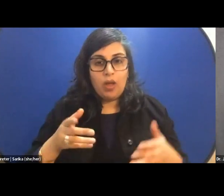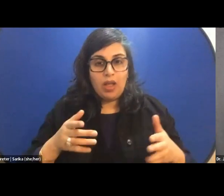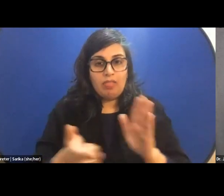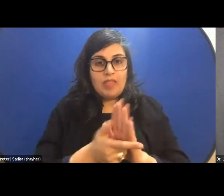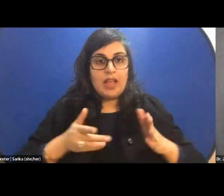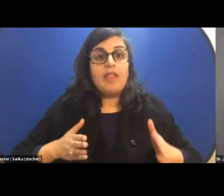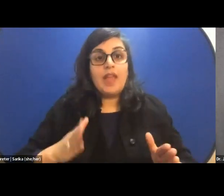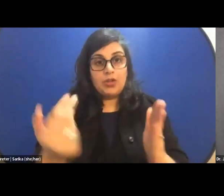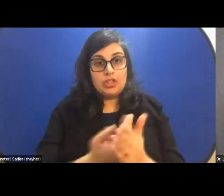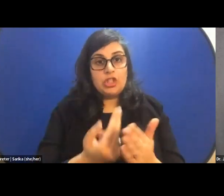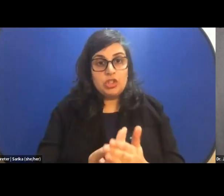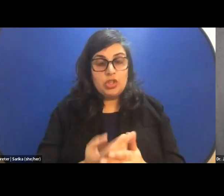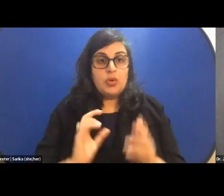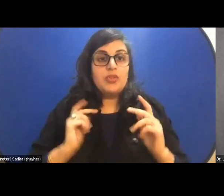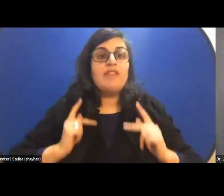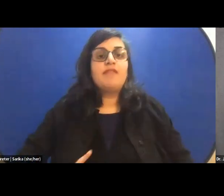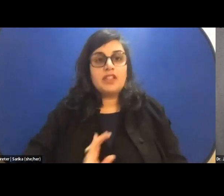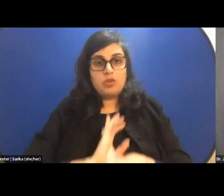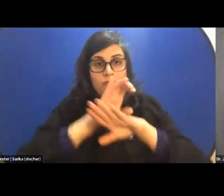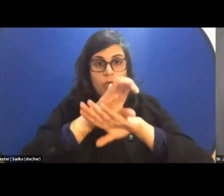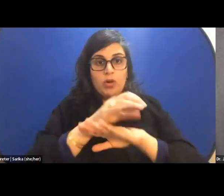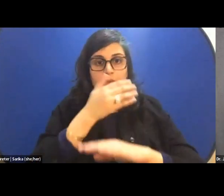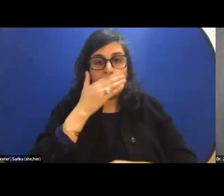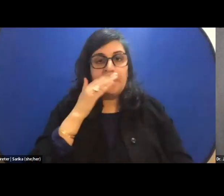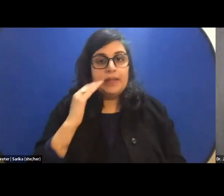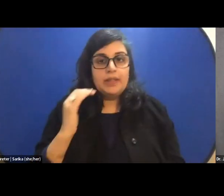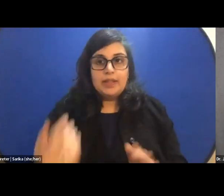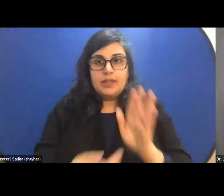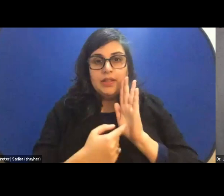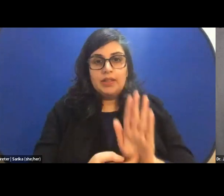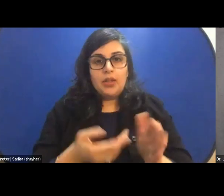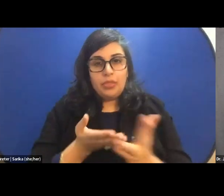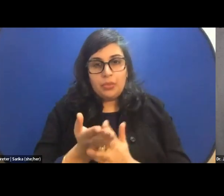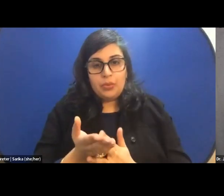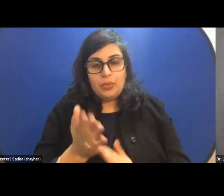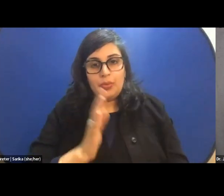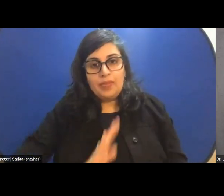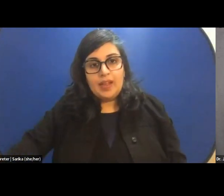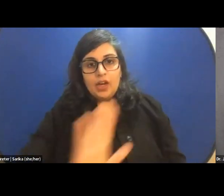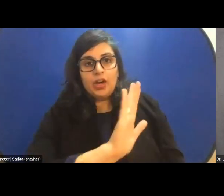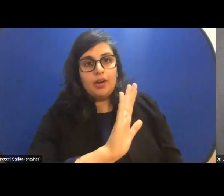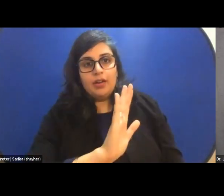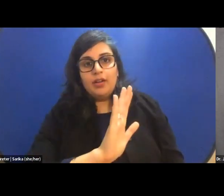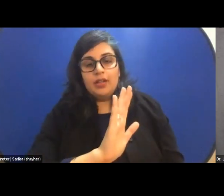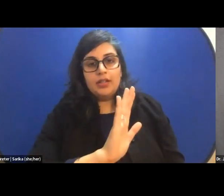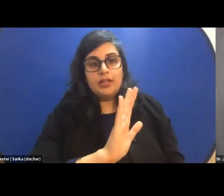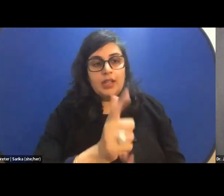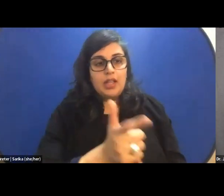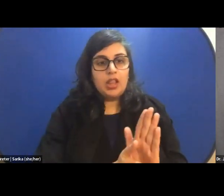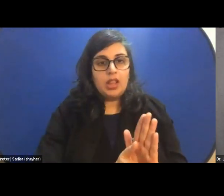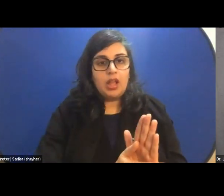chemical weapons against anybody they could legally be